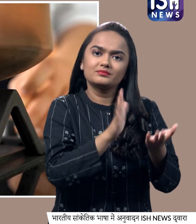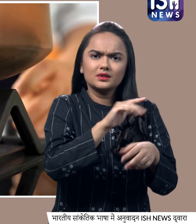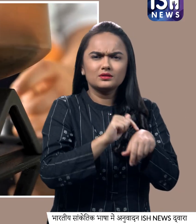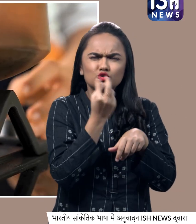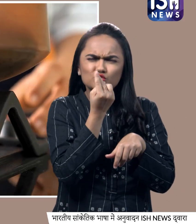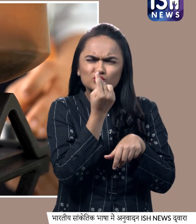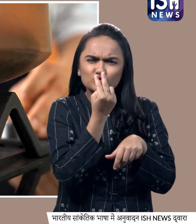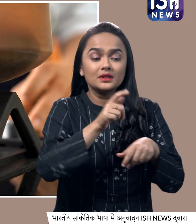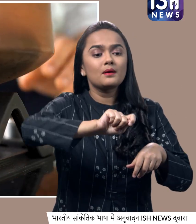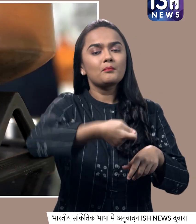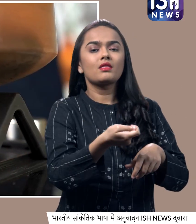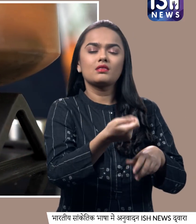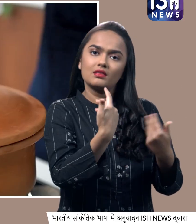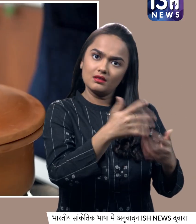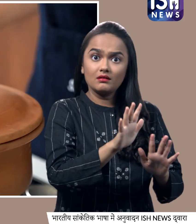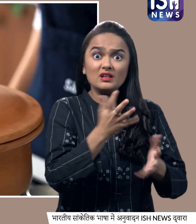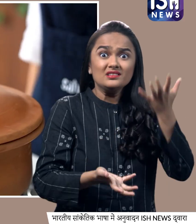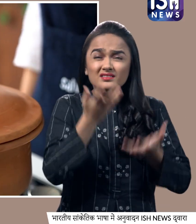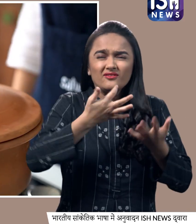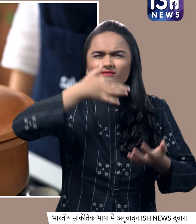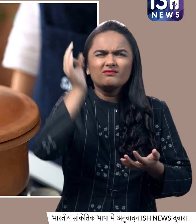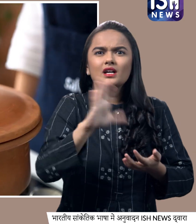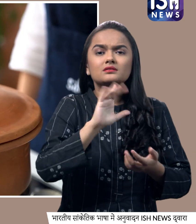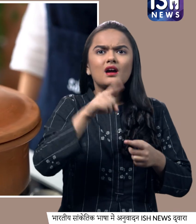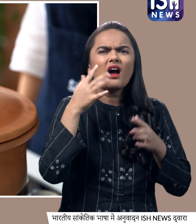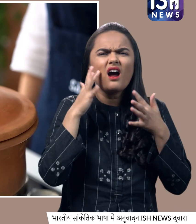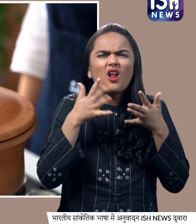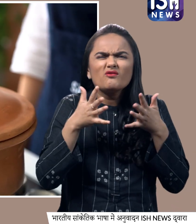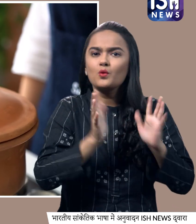Stop the gas for 2 mins Don't boil the tea for too long. Otherwise, it may turn out bitter